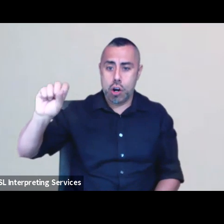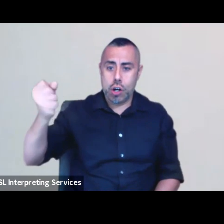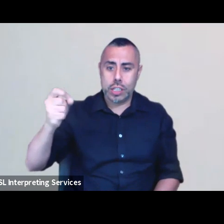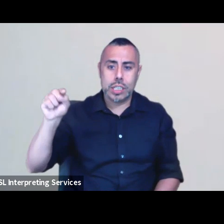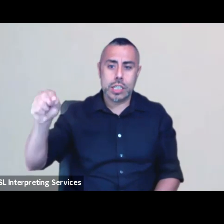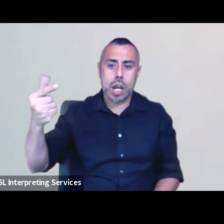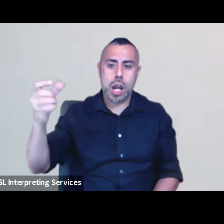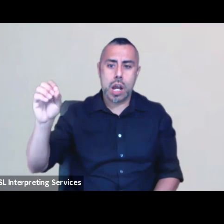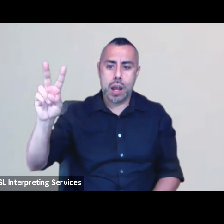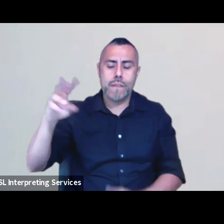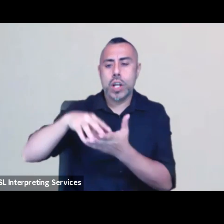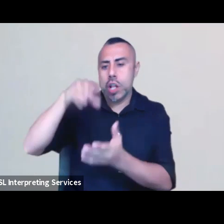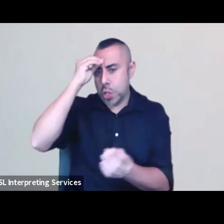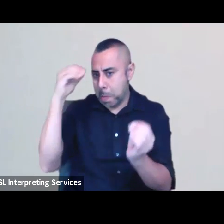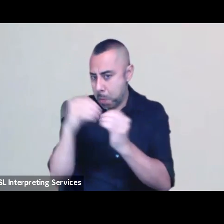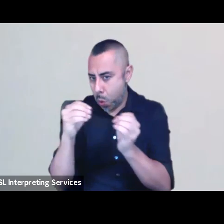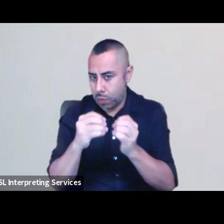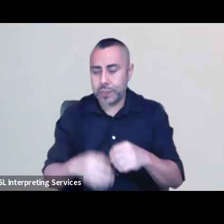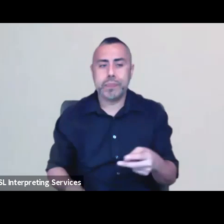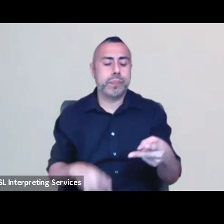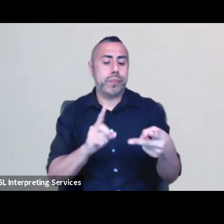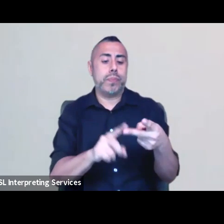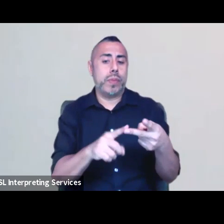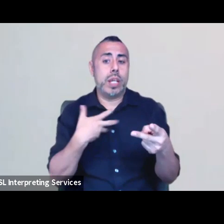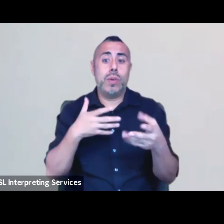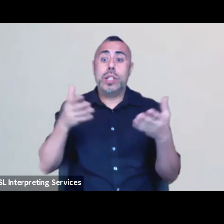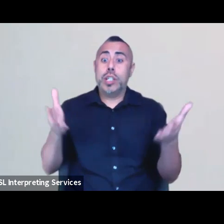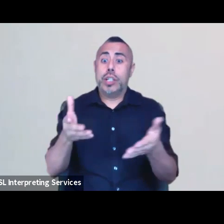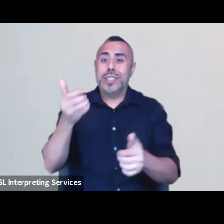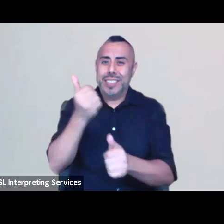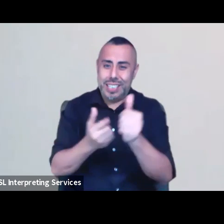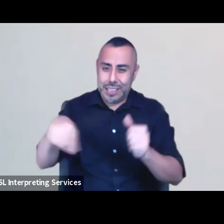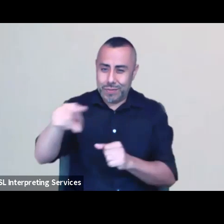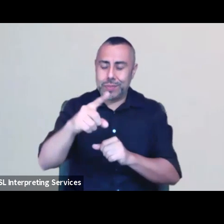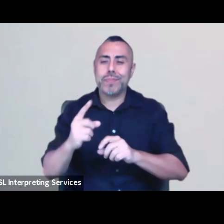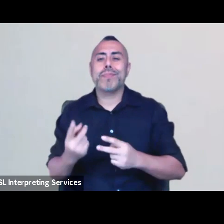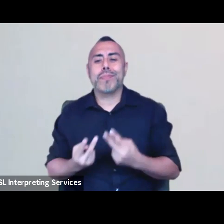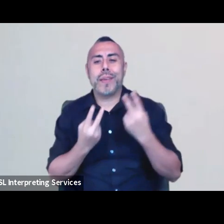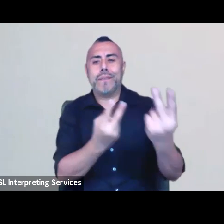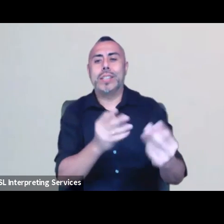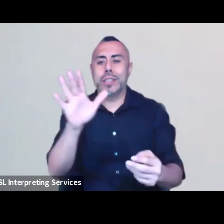Second, I want to encourage each of you to go to your regional arts organizations,